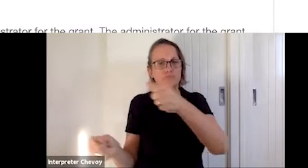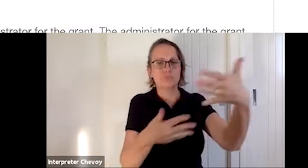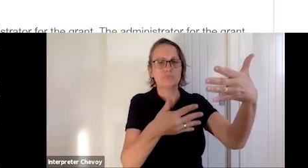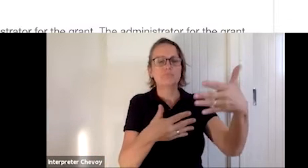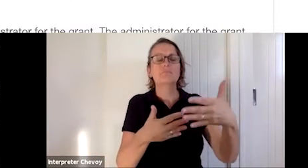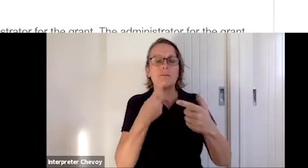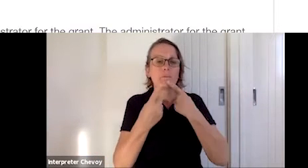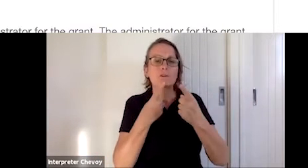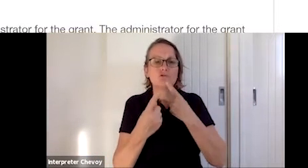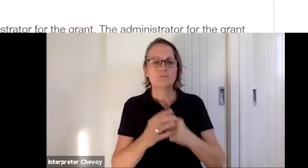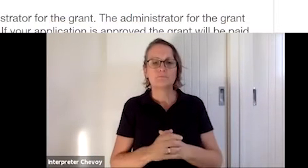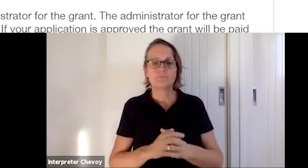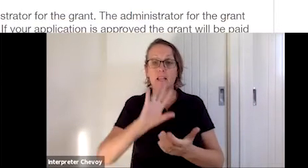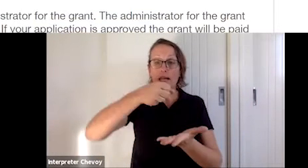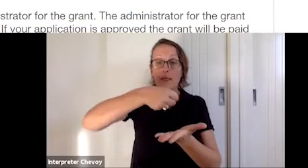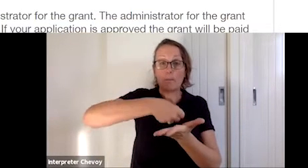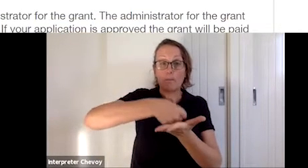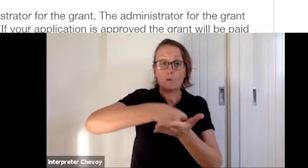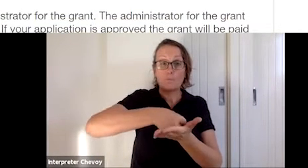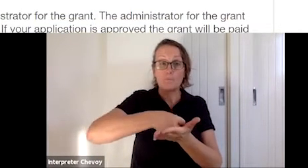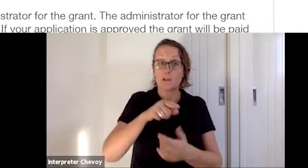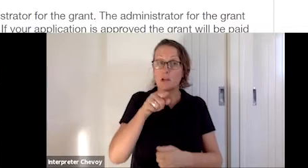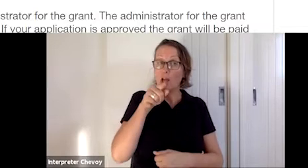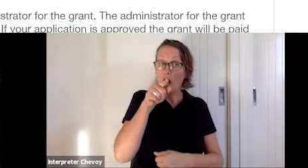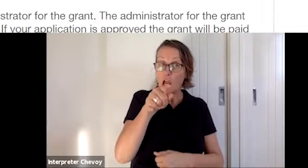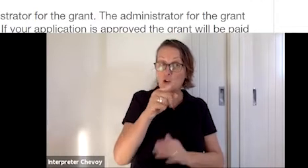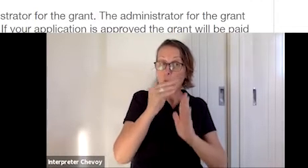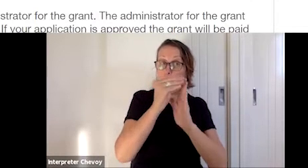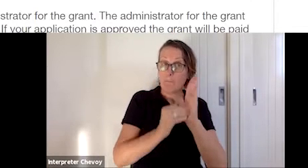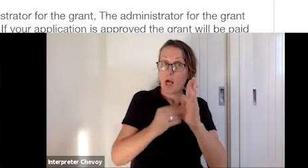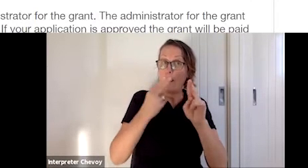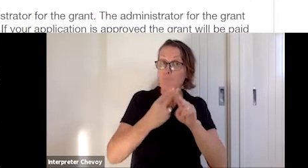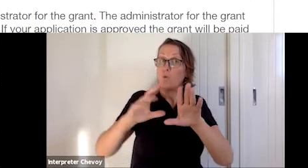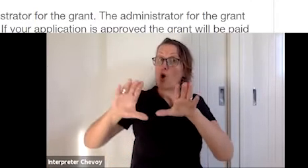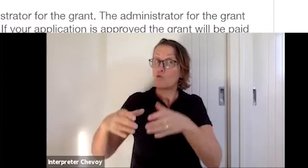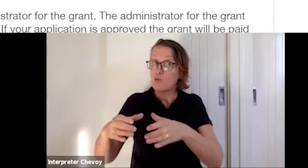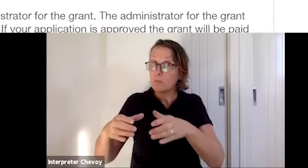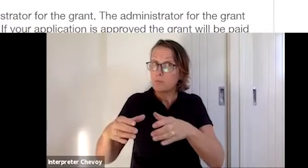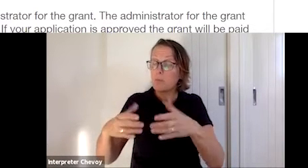Then underneath that, there is a box for "are you applying on behalf of a group?" A group